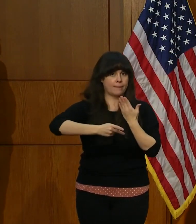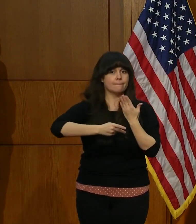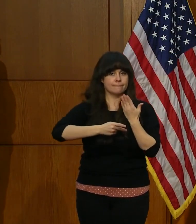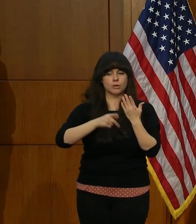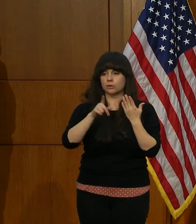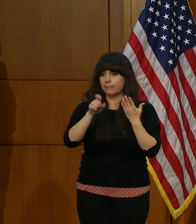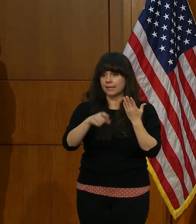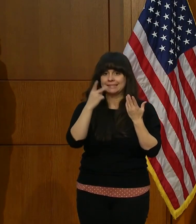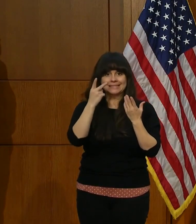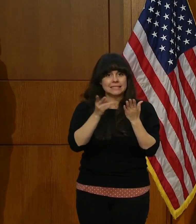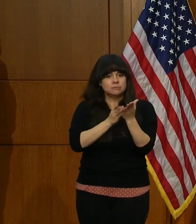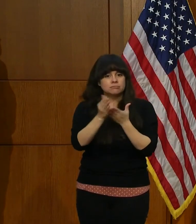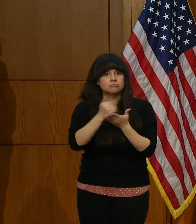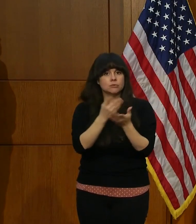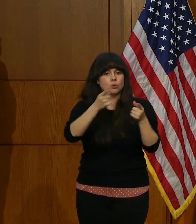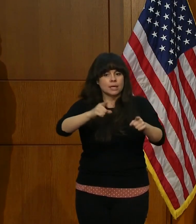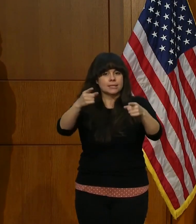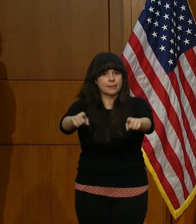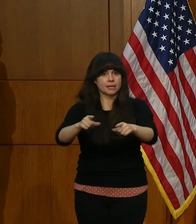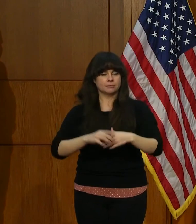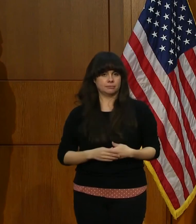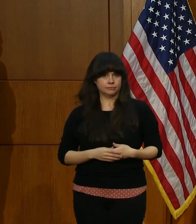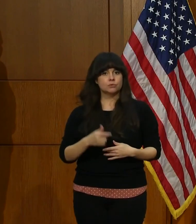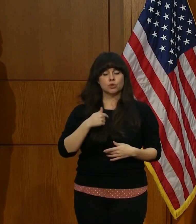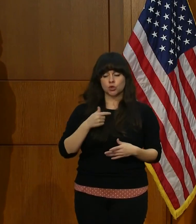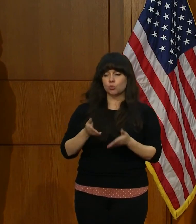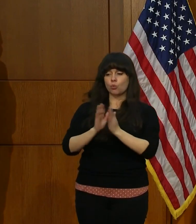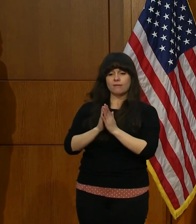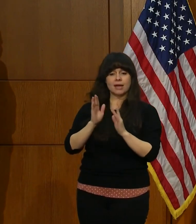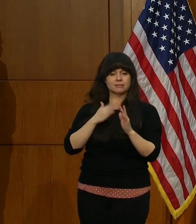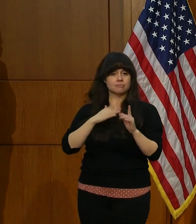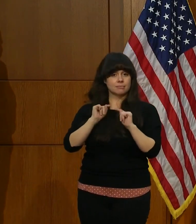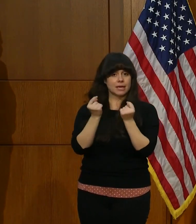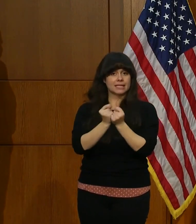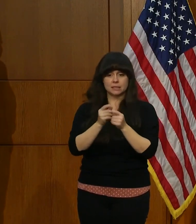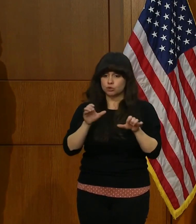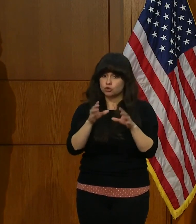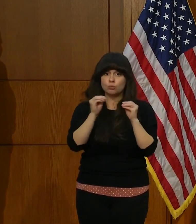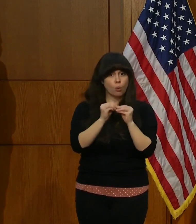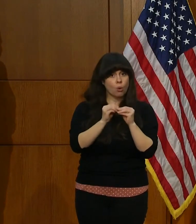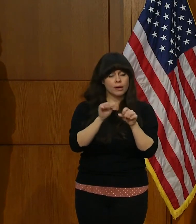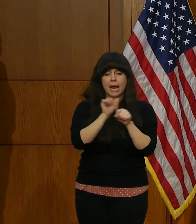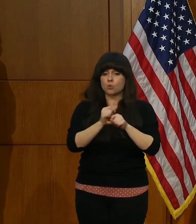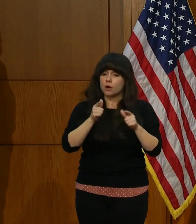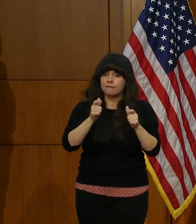VACCINATION PROGRAM. AND THAT YOU CAN SEE WHAT'S GOING ON. SO